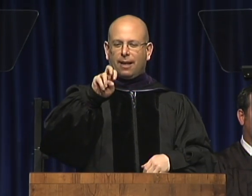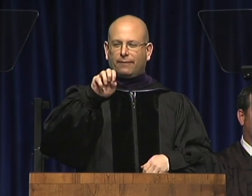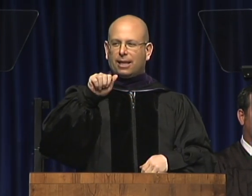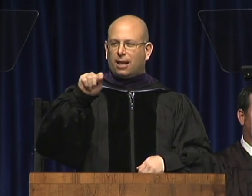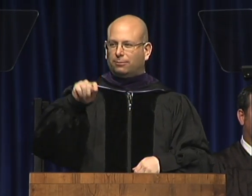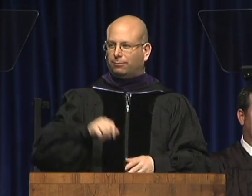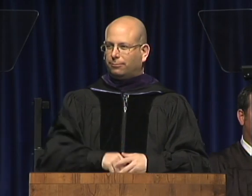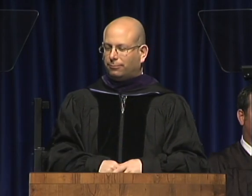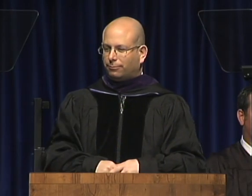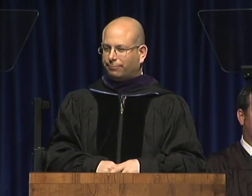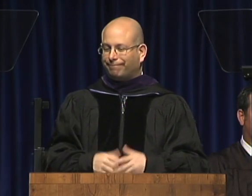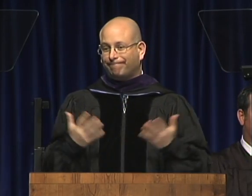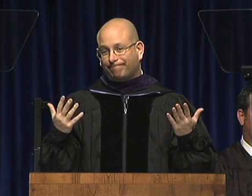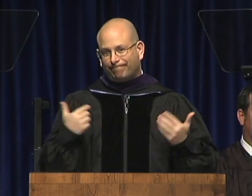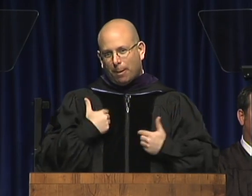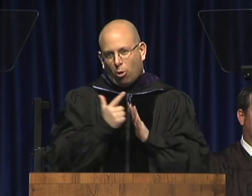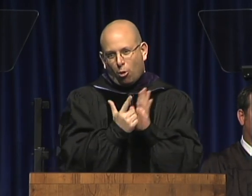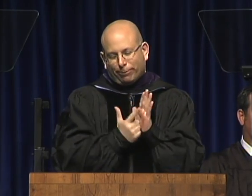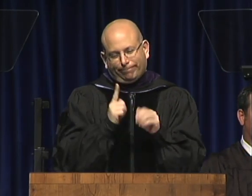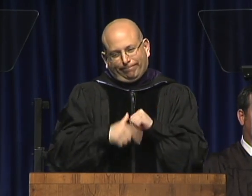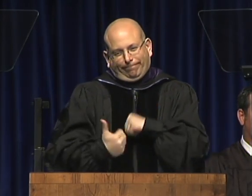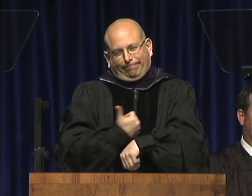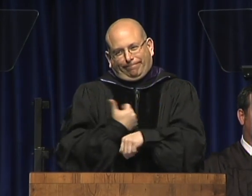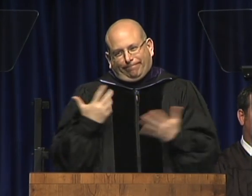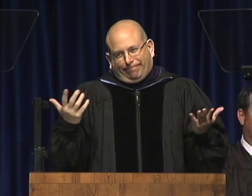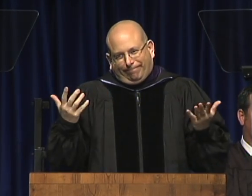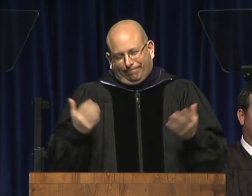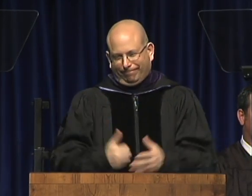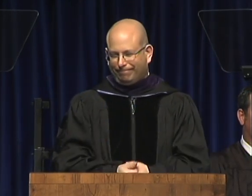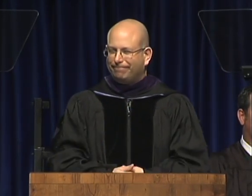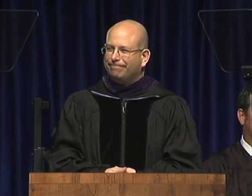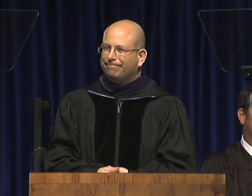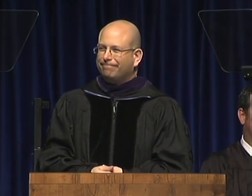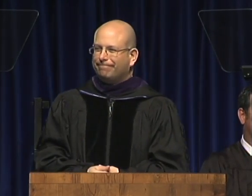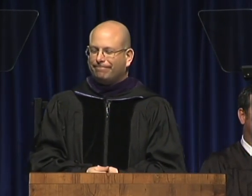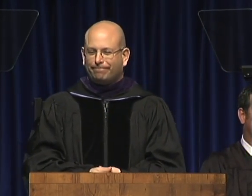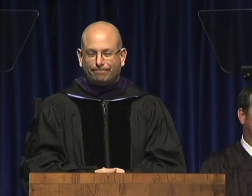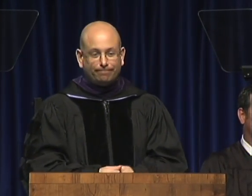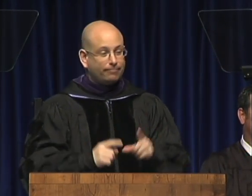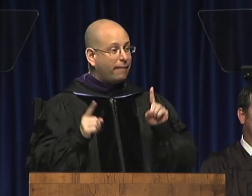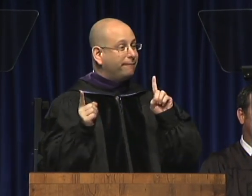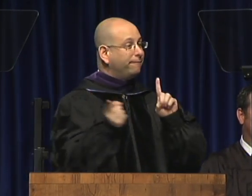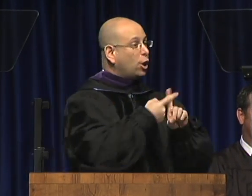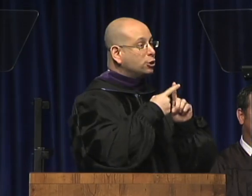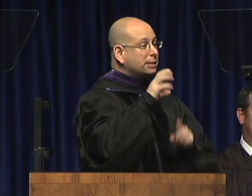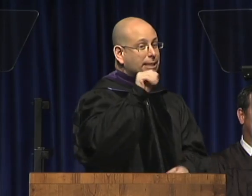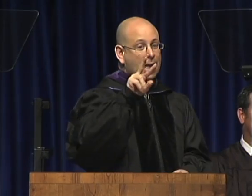with some caveats. Of course, I have caveats. All lawyers do.